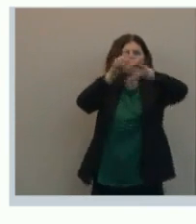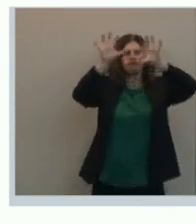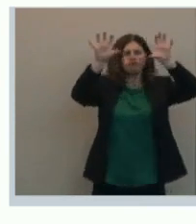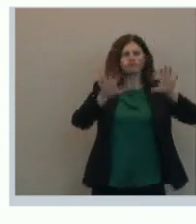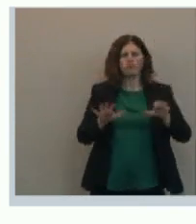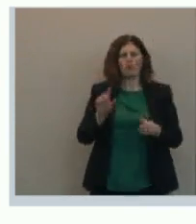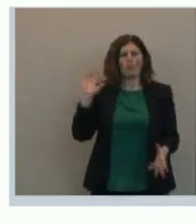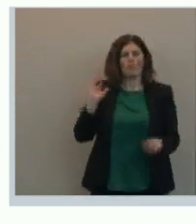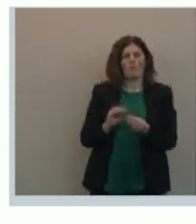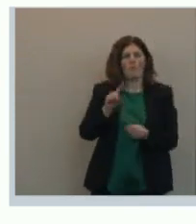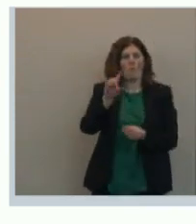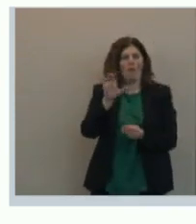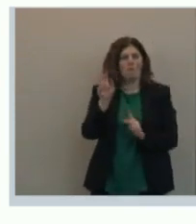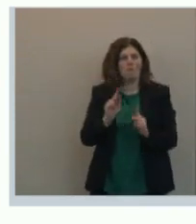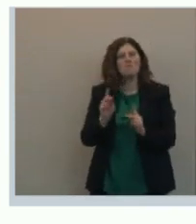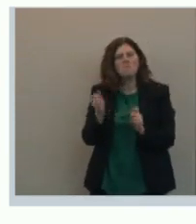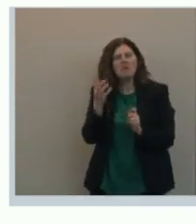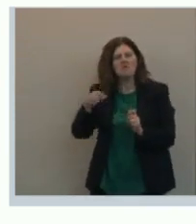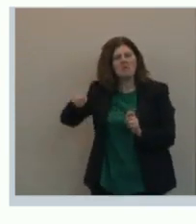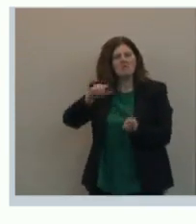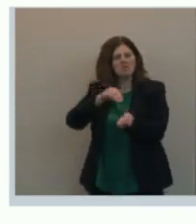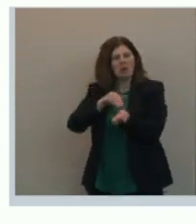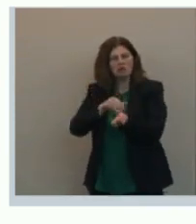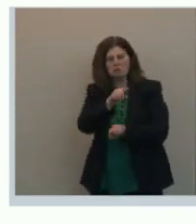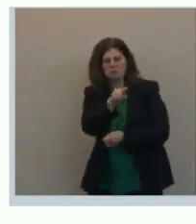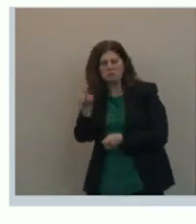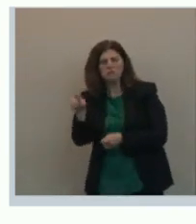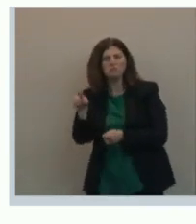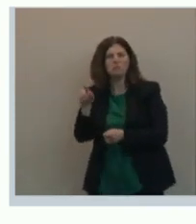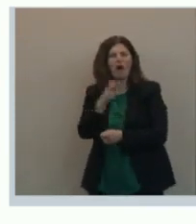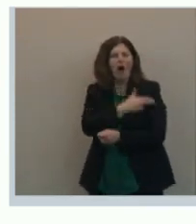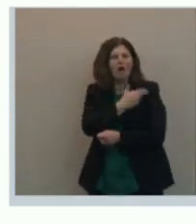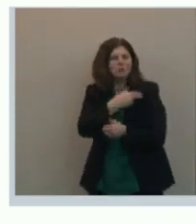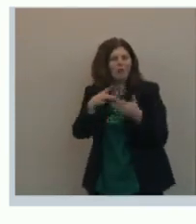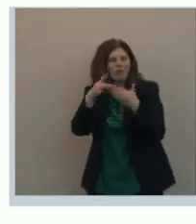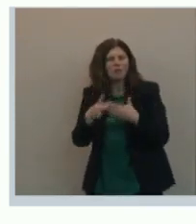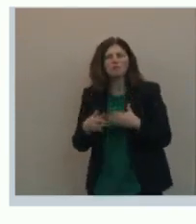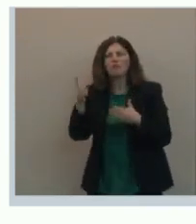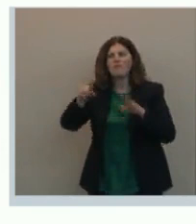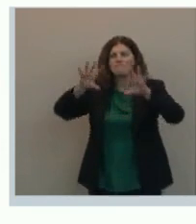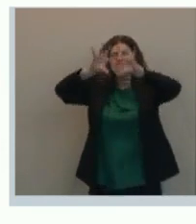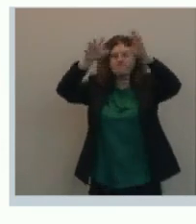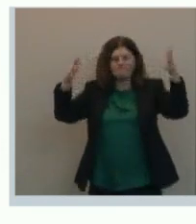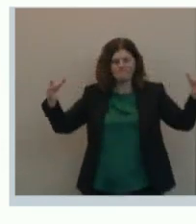THIS IS A MAP OF HOW ARE OUR MEDICAL ADVISORY TEAM HAS ORGANIZED ITSELF IN THE STATE.